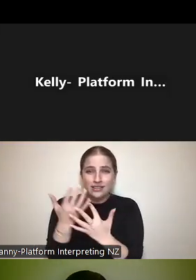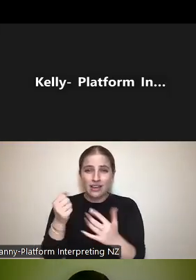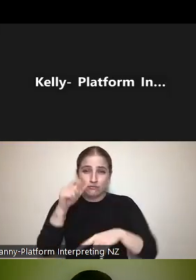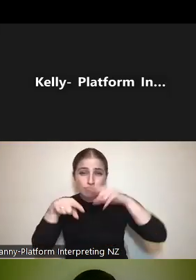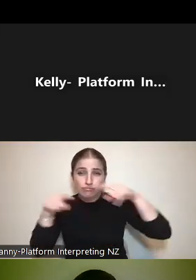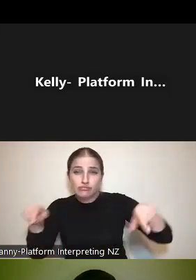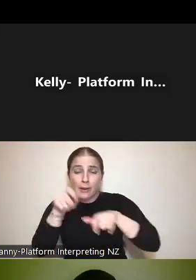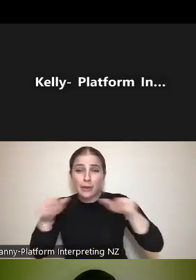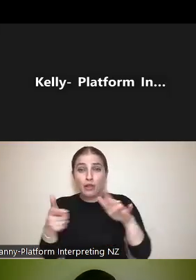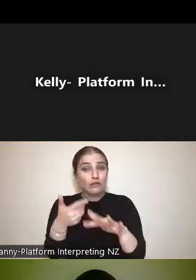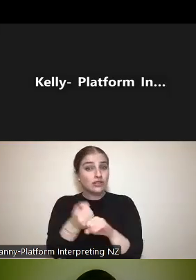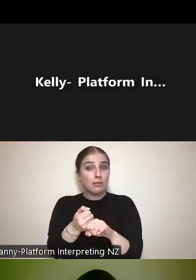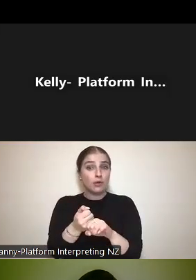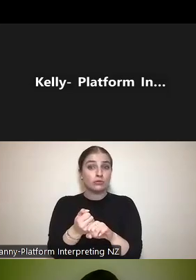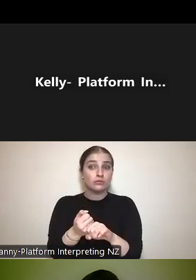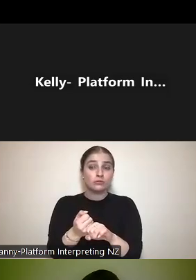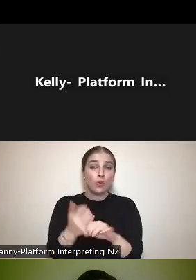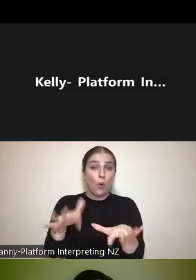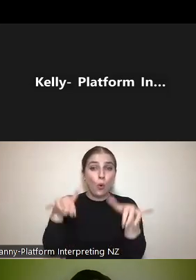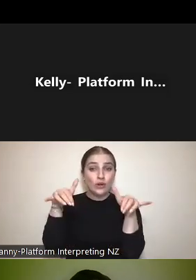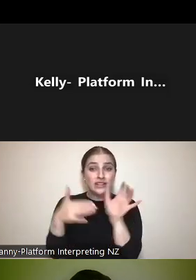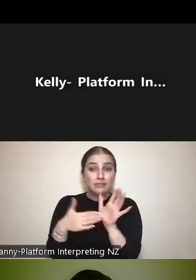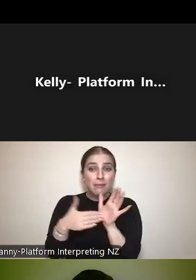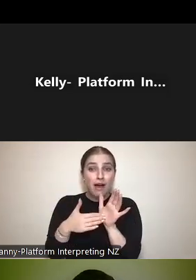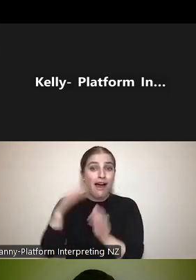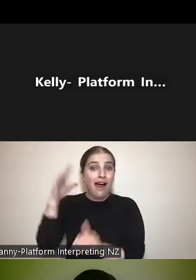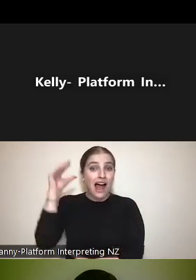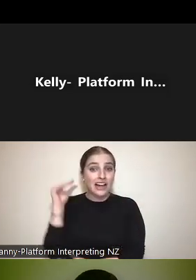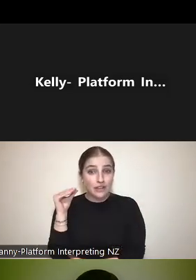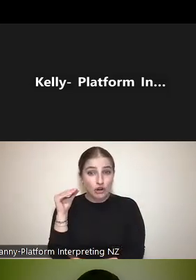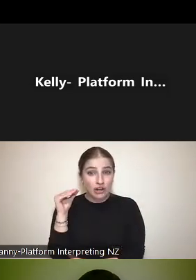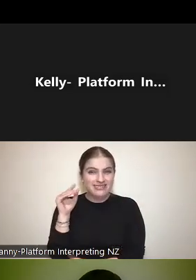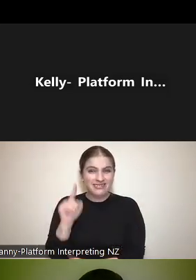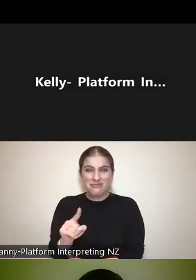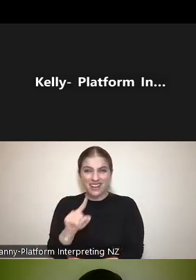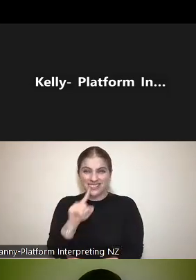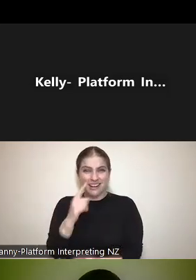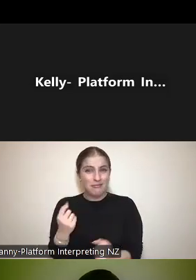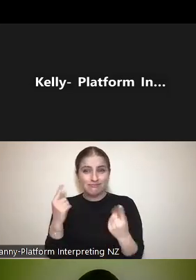New Zealand Sign Language. Audience members who have English as their second language.